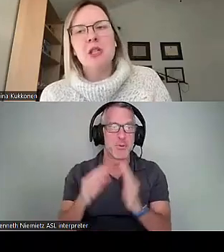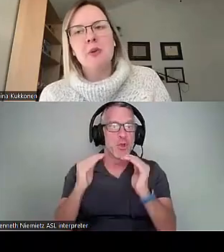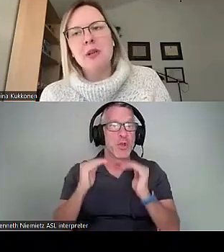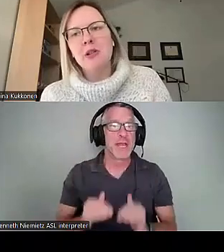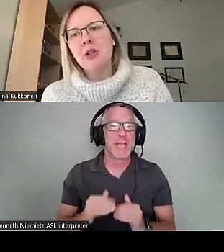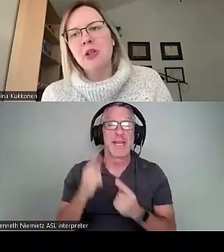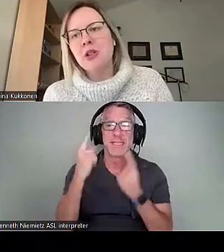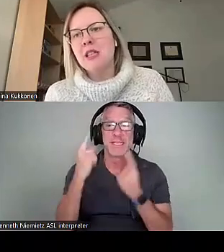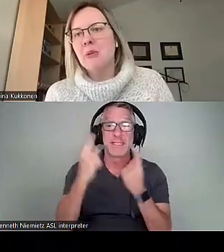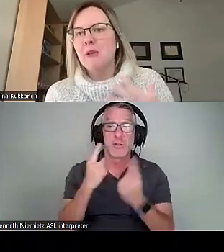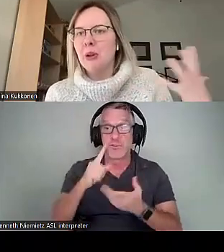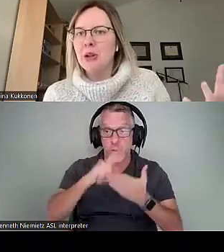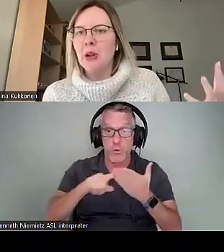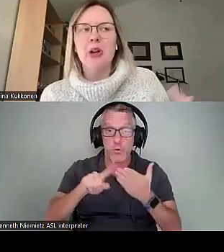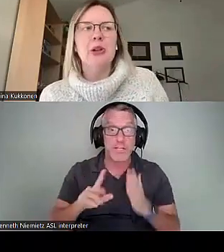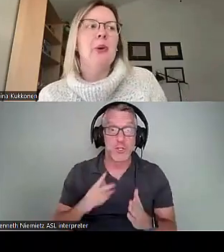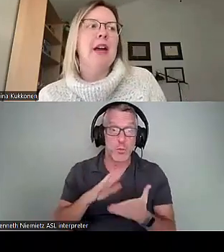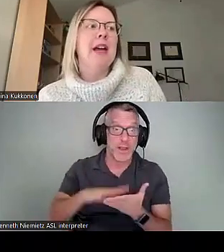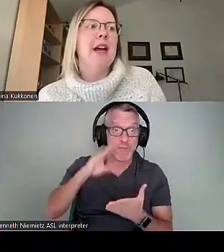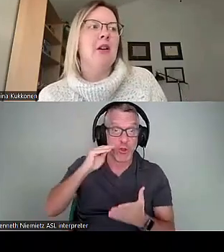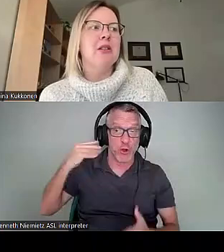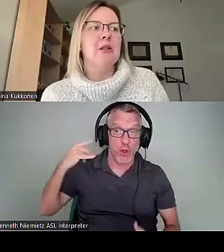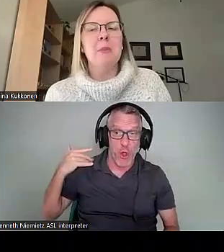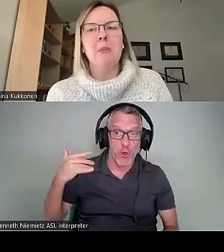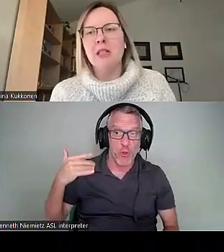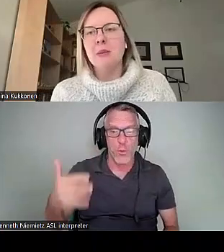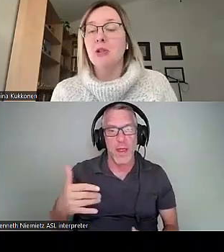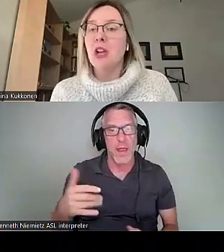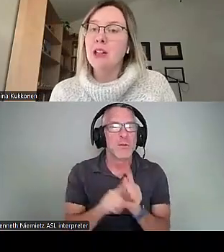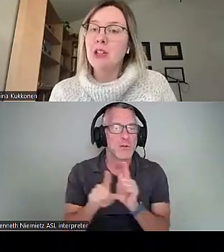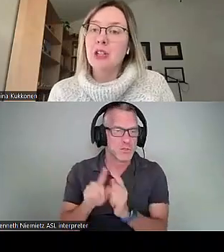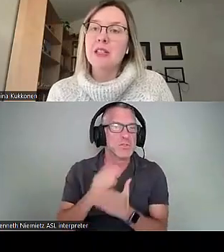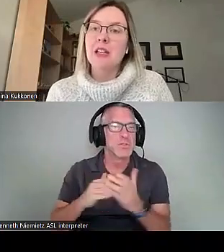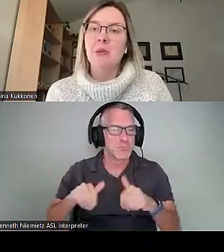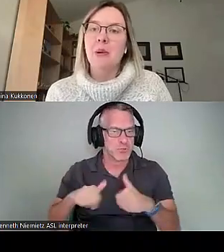for researchers that we've learned along the way, and also some possible challenges that you might